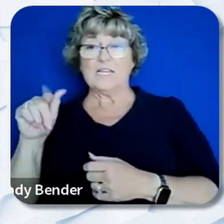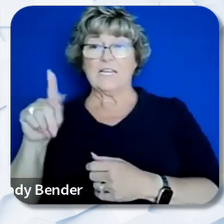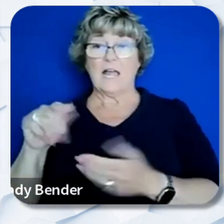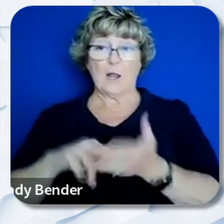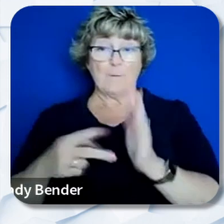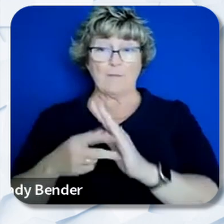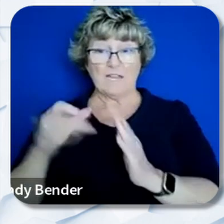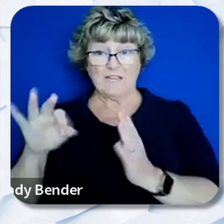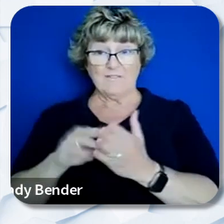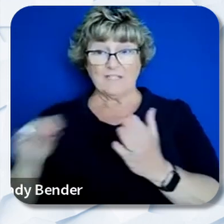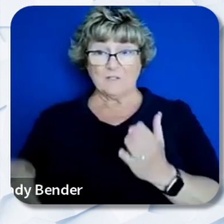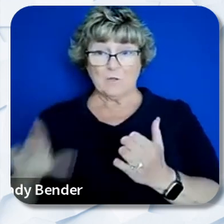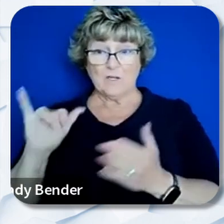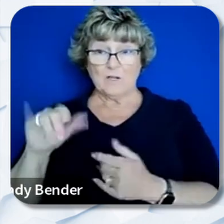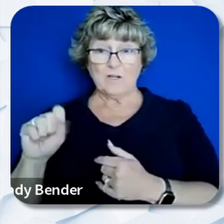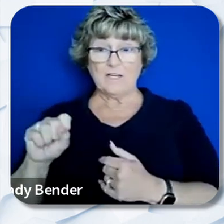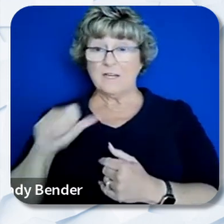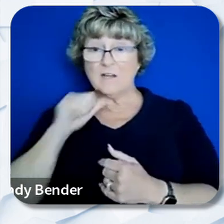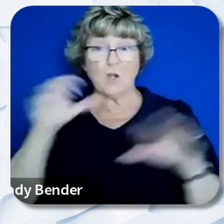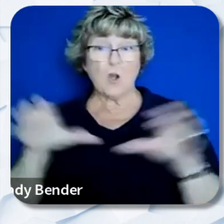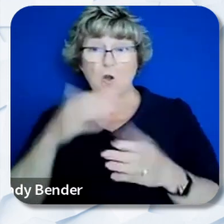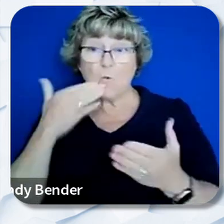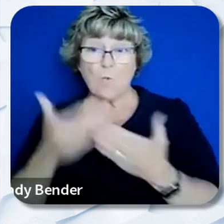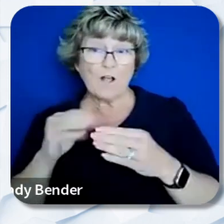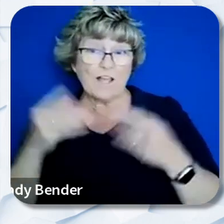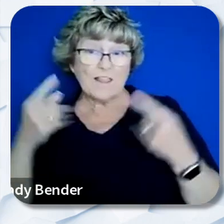the student is, the students are not doing well in achievement, have we looked at LRE